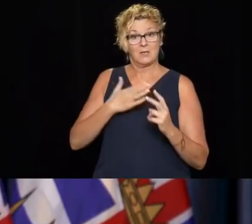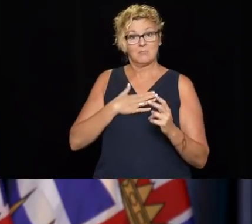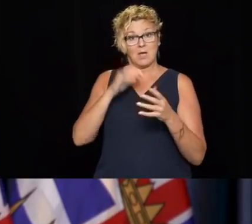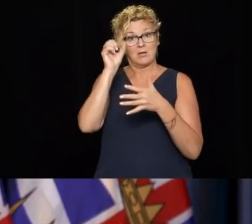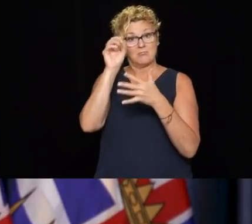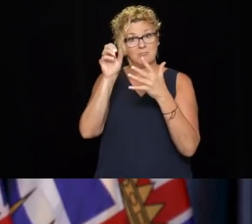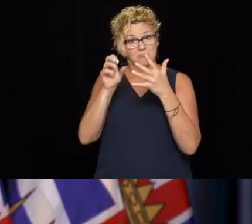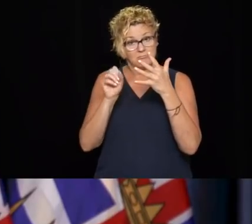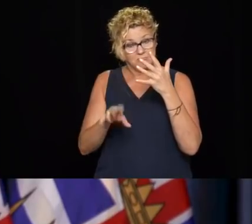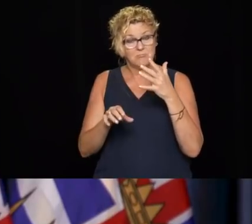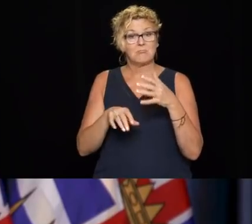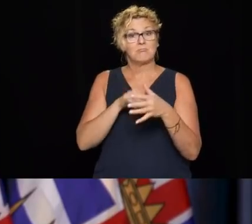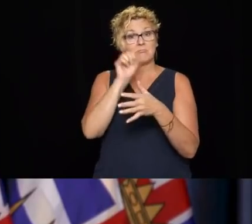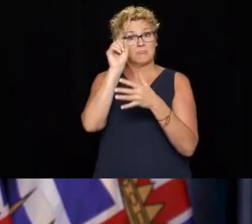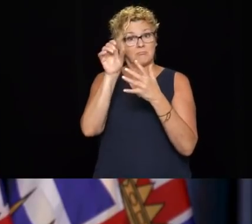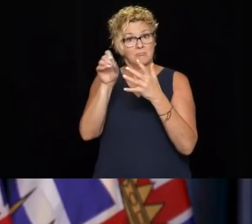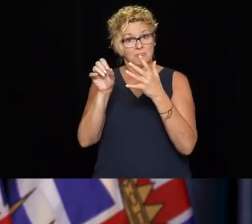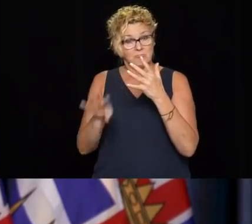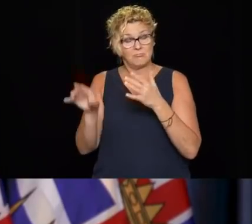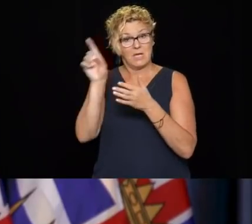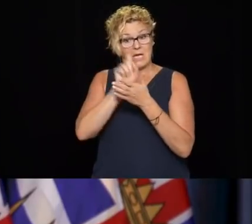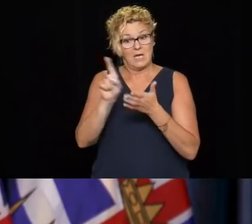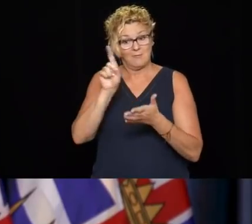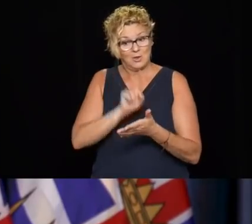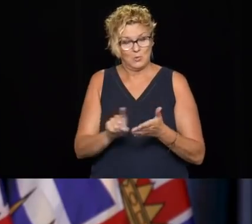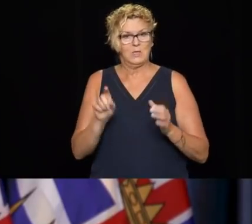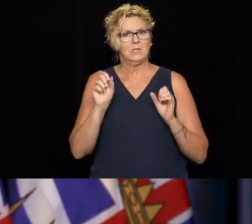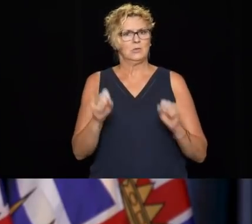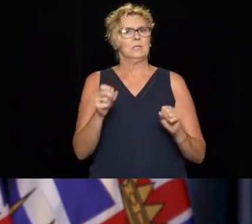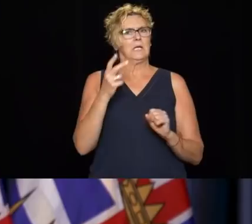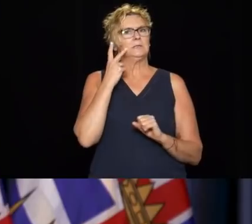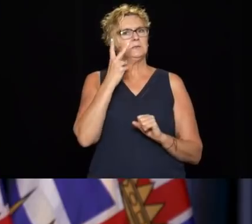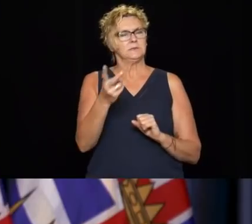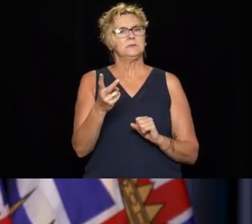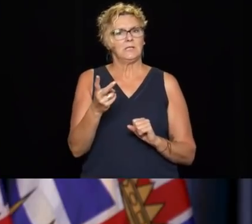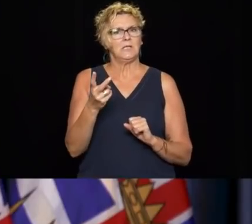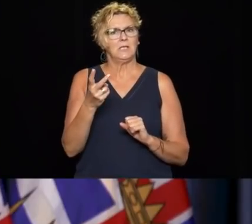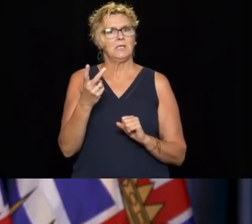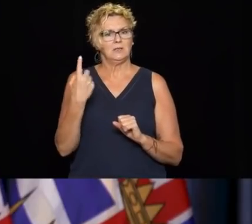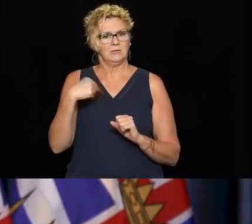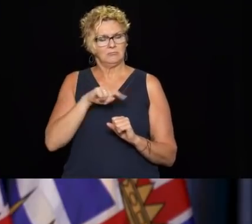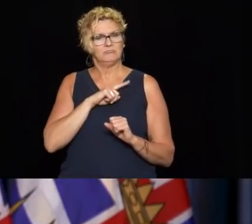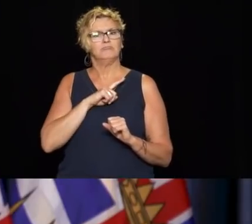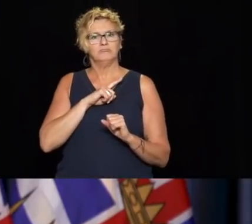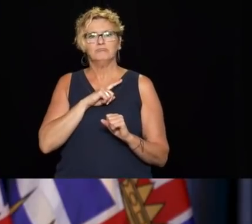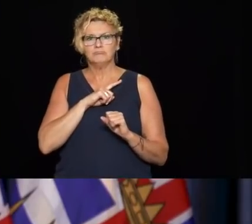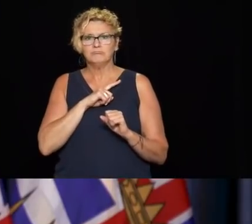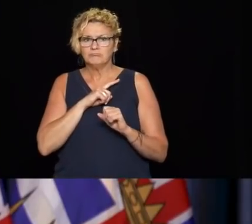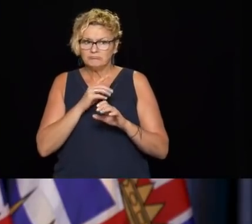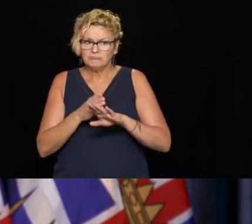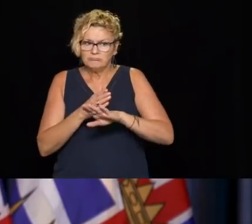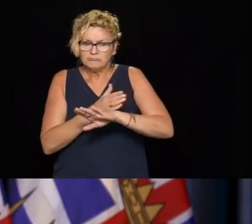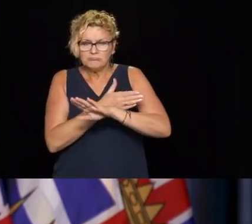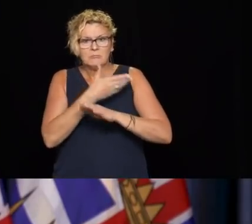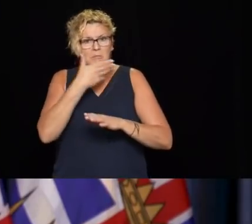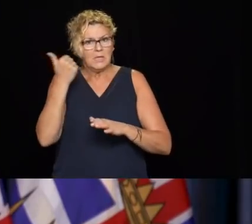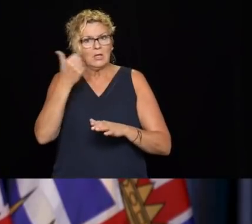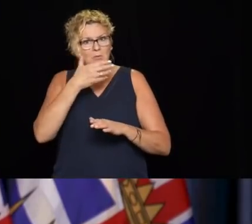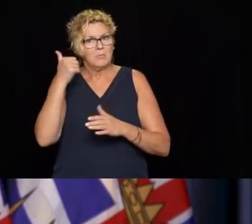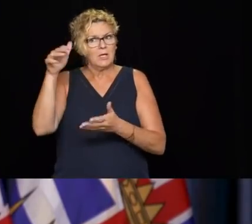government and so if you look through every week, we report on our efforts every single week to not just procure more,